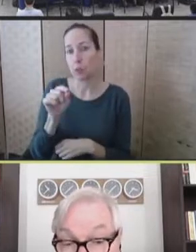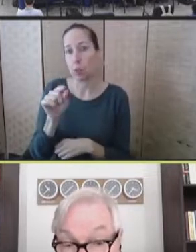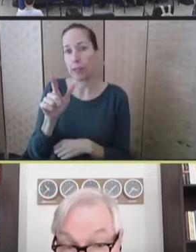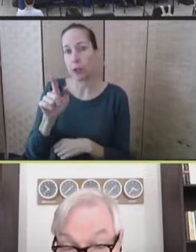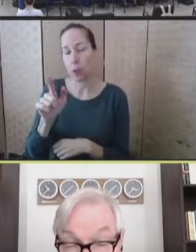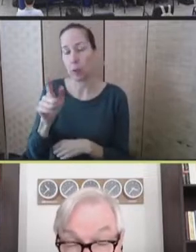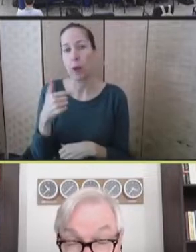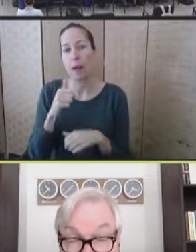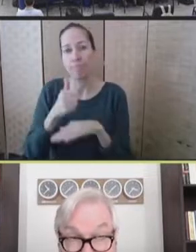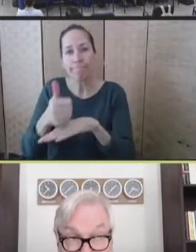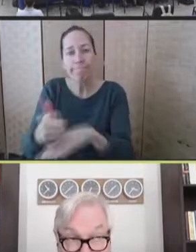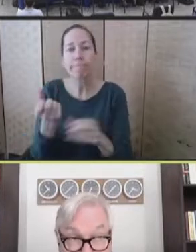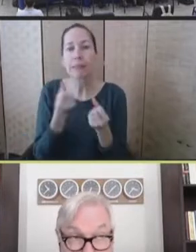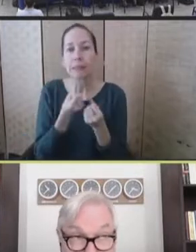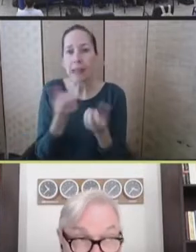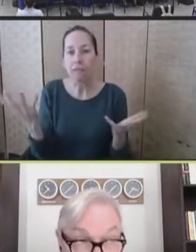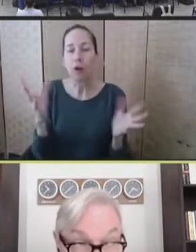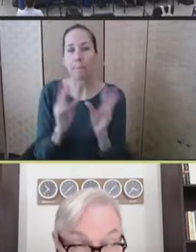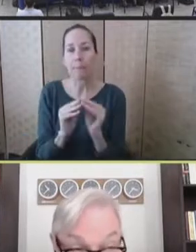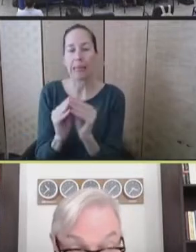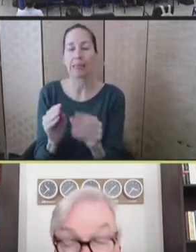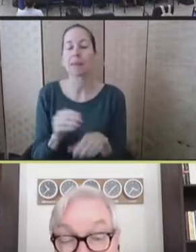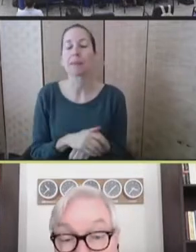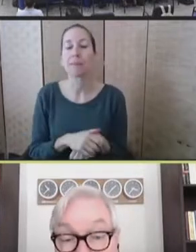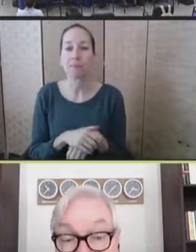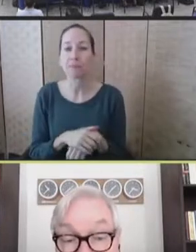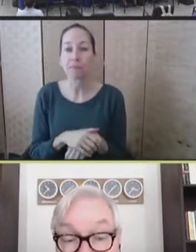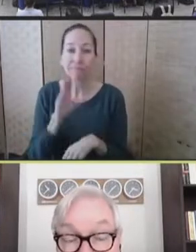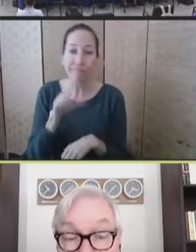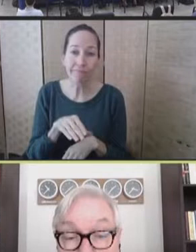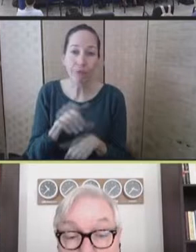Of course, in the world of COVID, many of those had to be on Zoom.